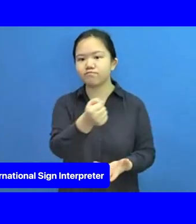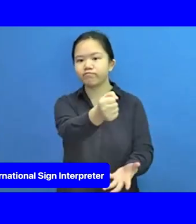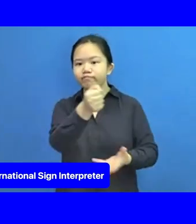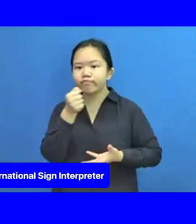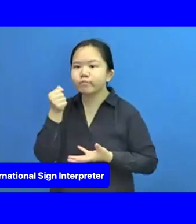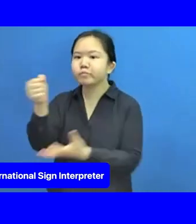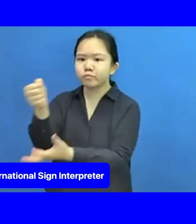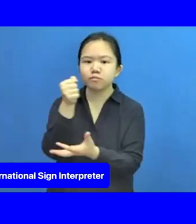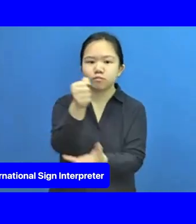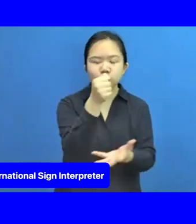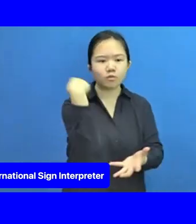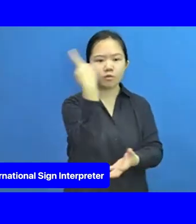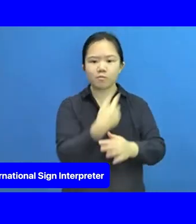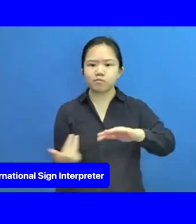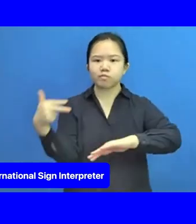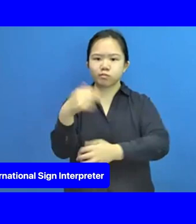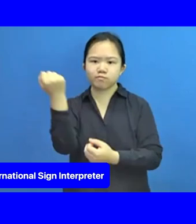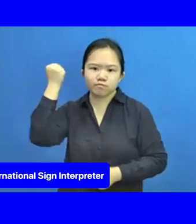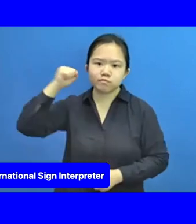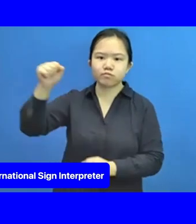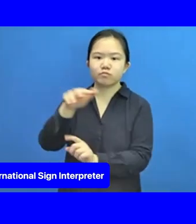discovering partnerships and artistic projects,